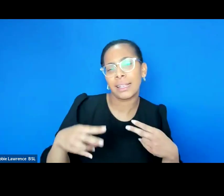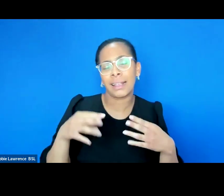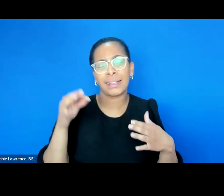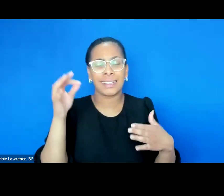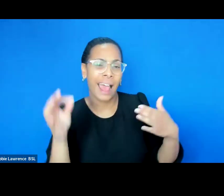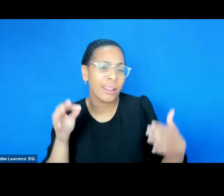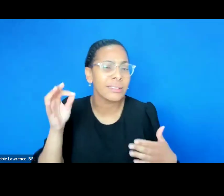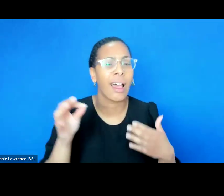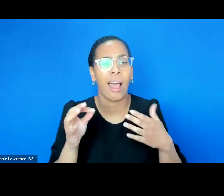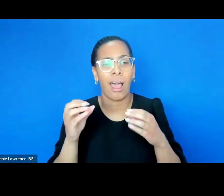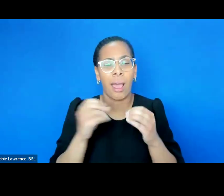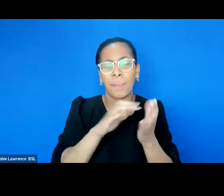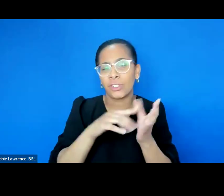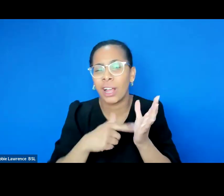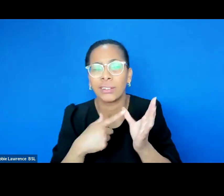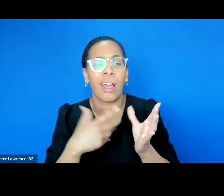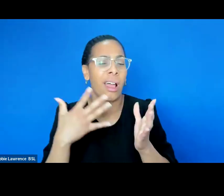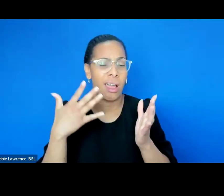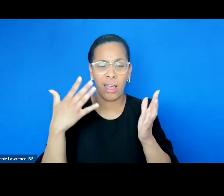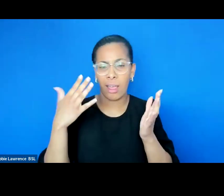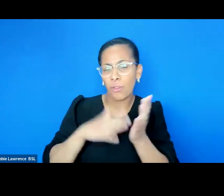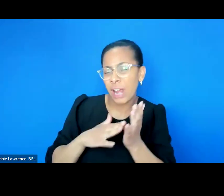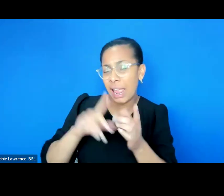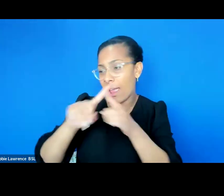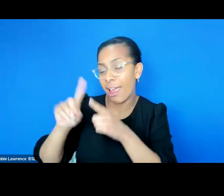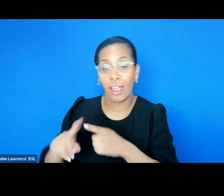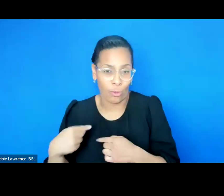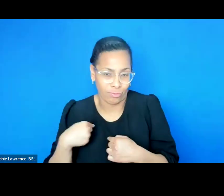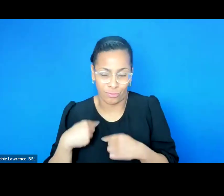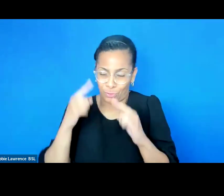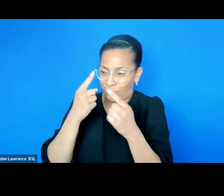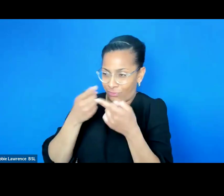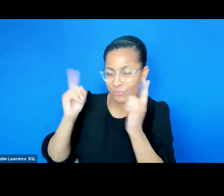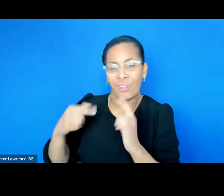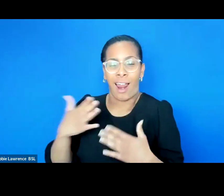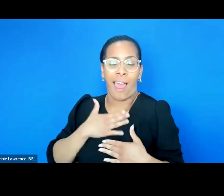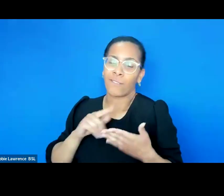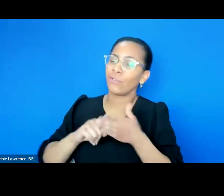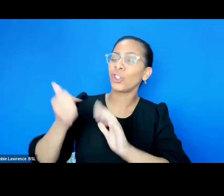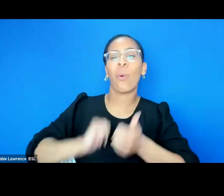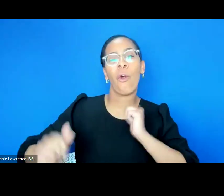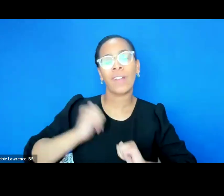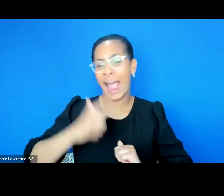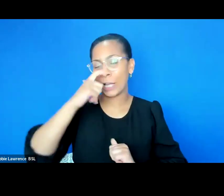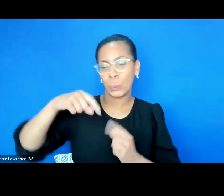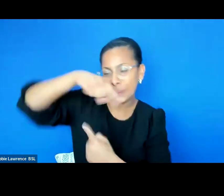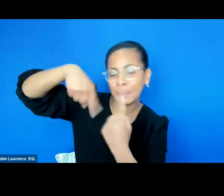salsa dancing. Again, part of it performance, showing off that I could do spins and flips and all of this stuff. Let me tell you where that